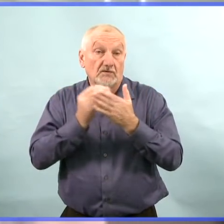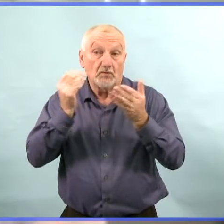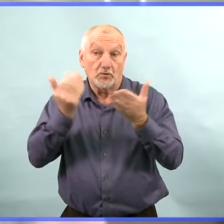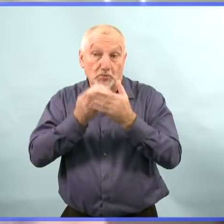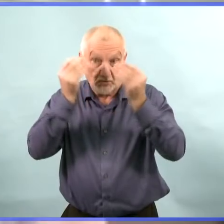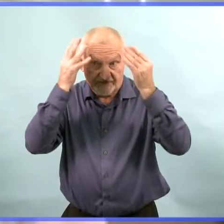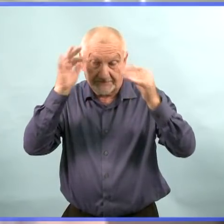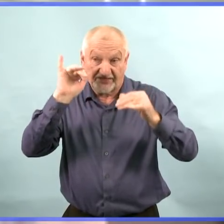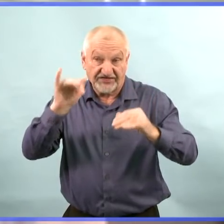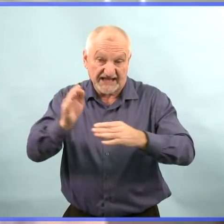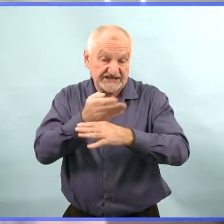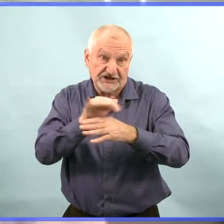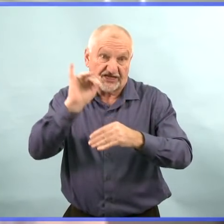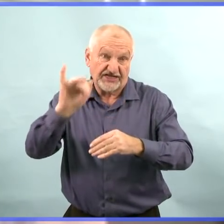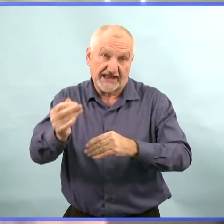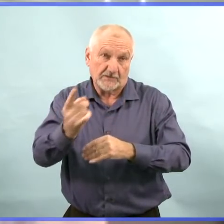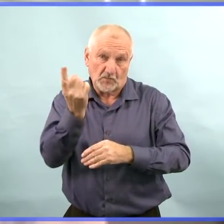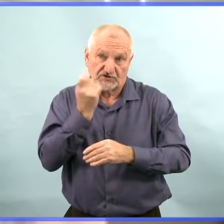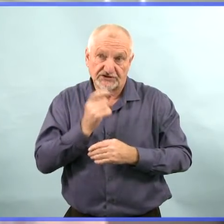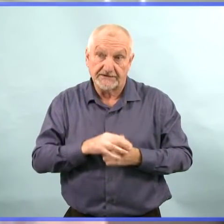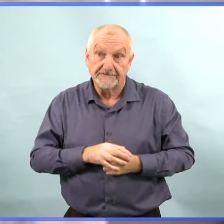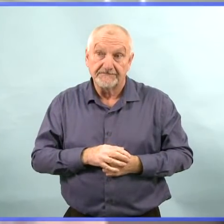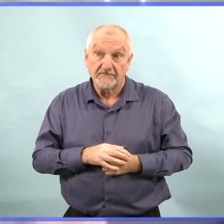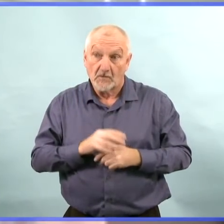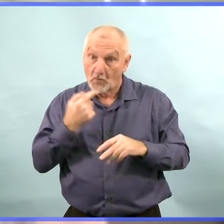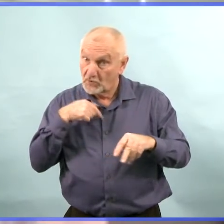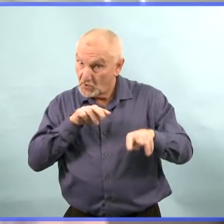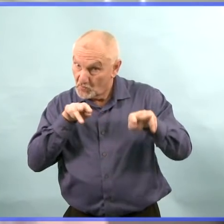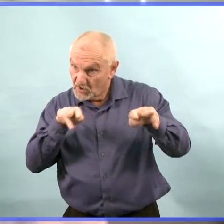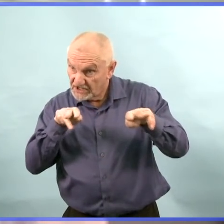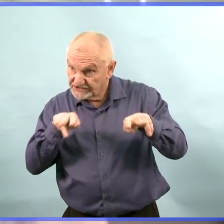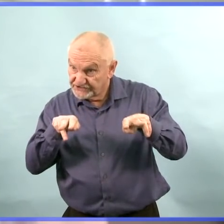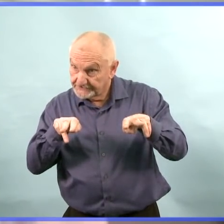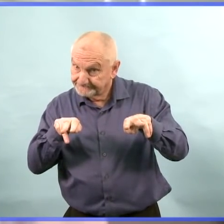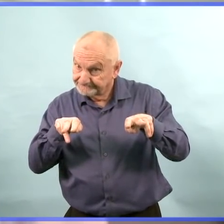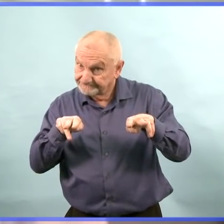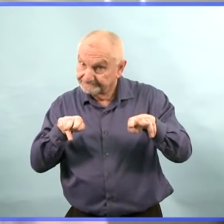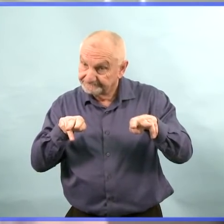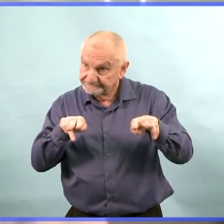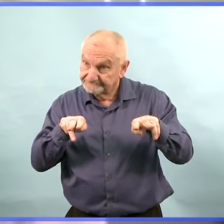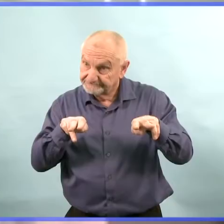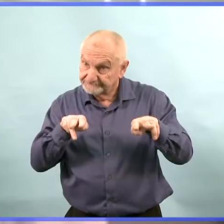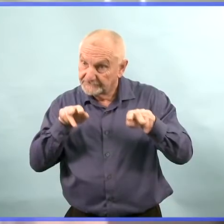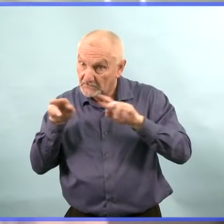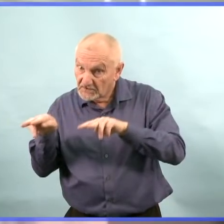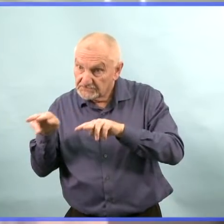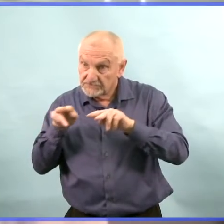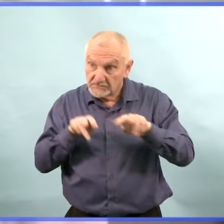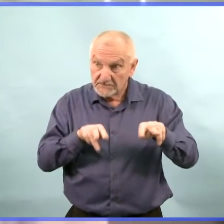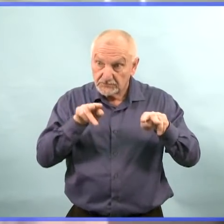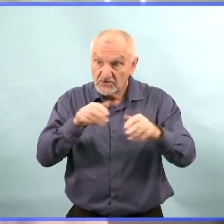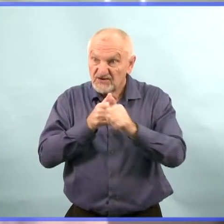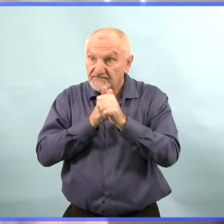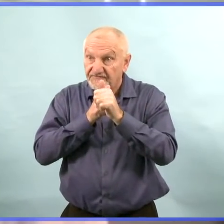following all you know all the transmission that we can find if there's a any pliolar